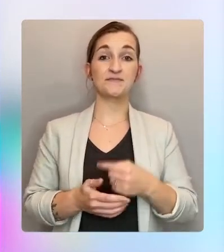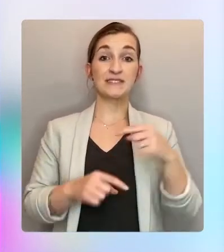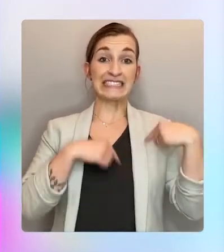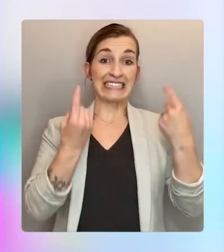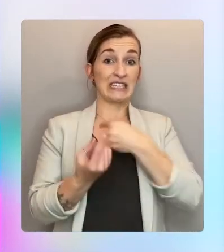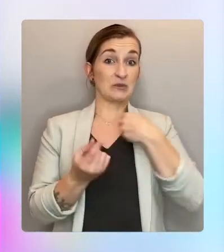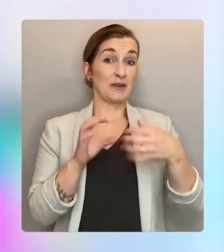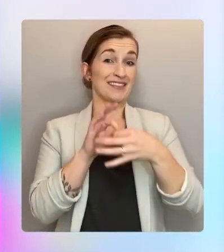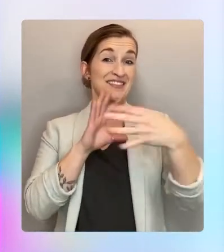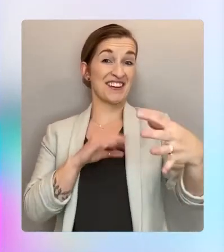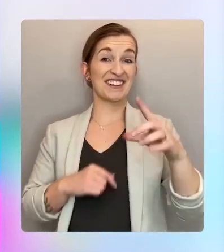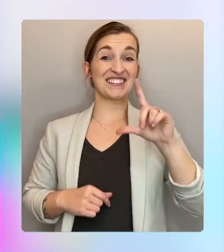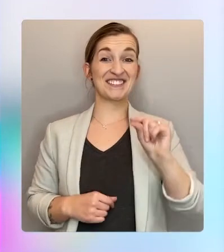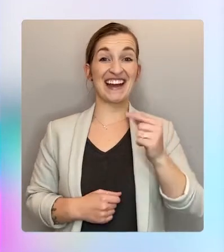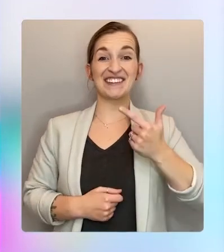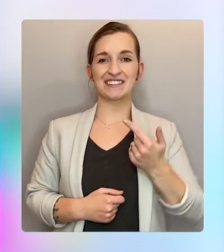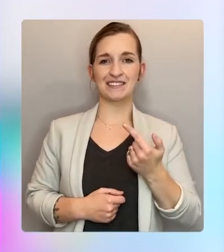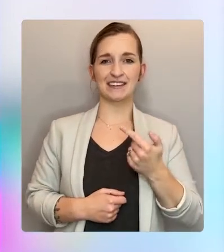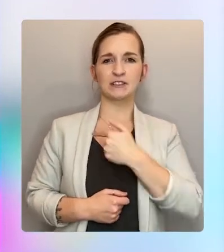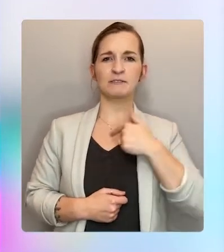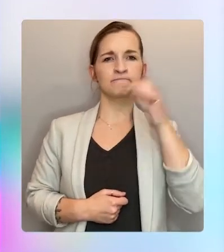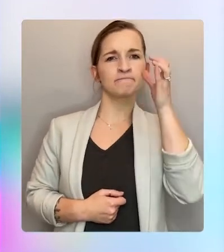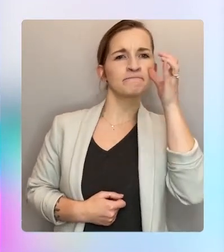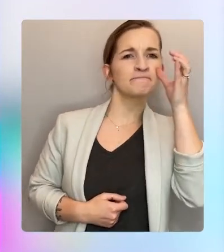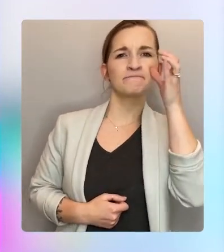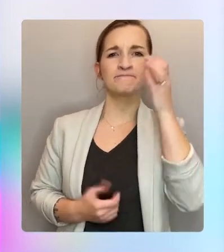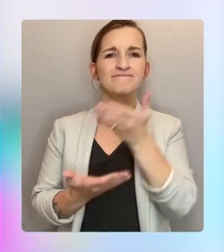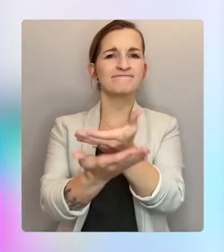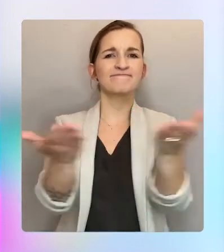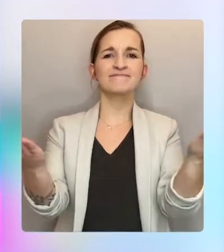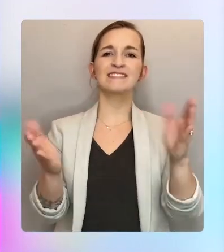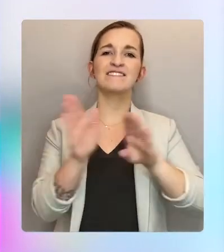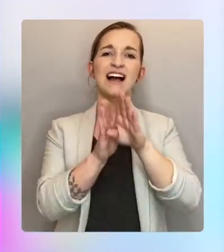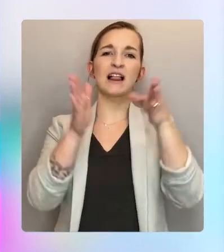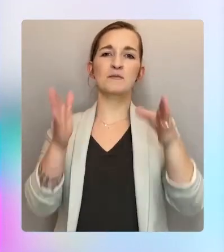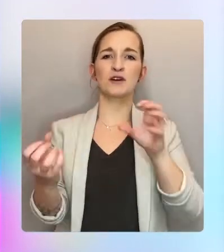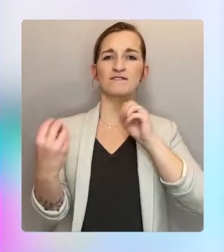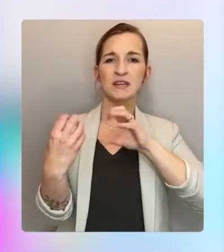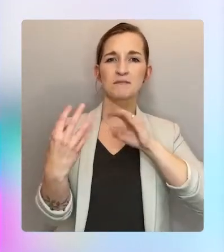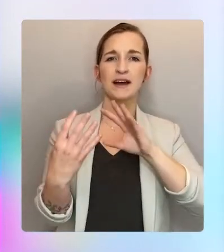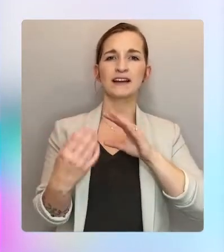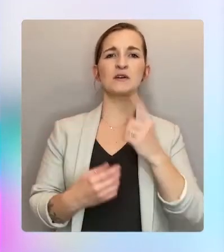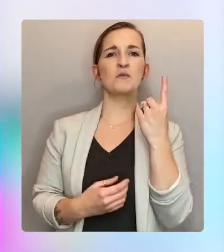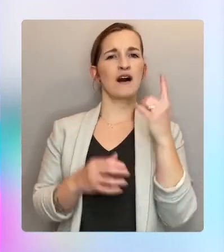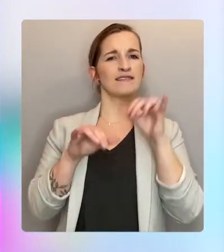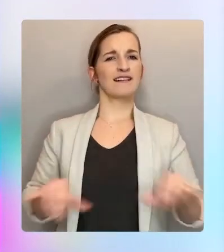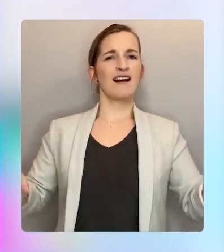we've been actively listening for developer feedback. One message keeps coming loud and clear.